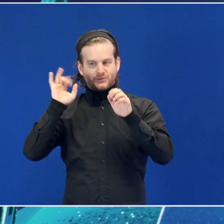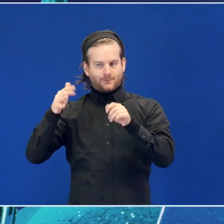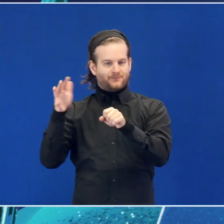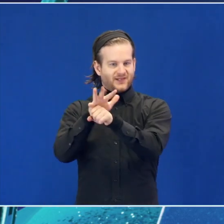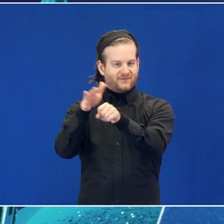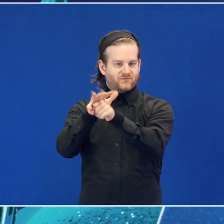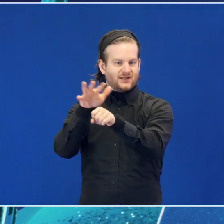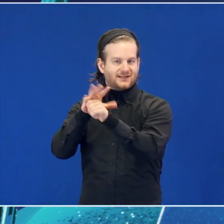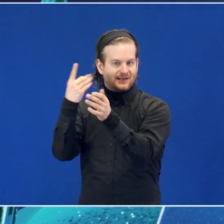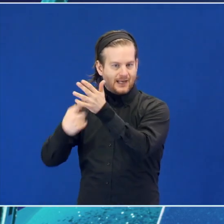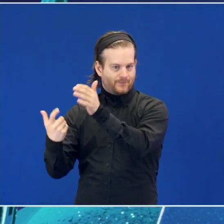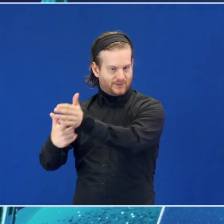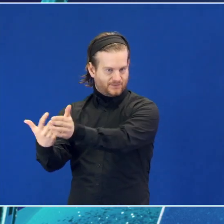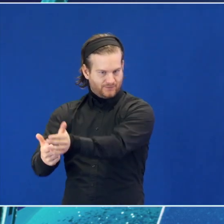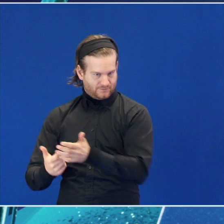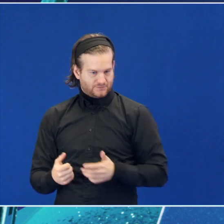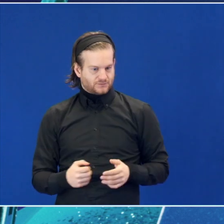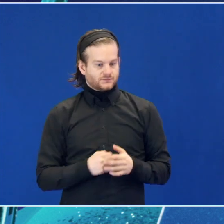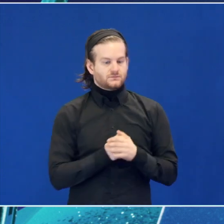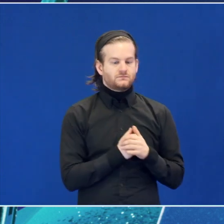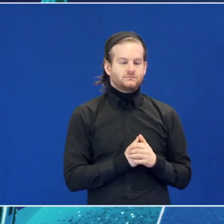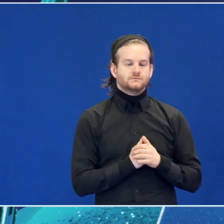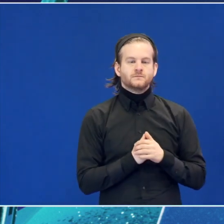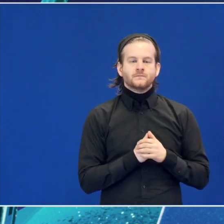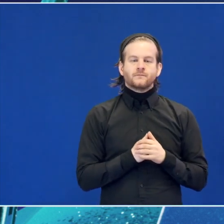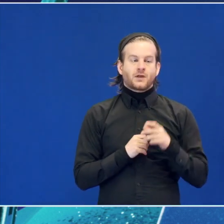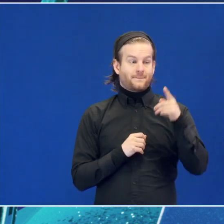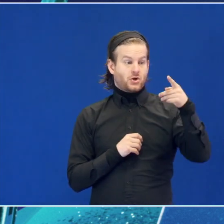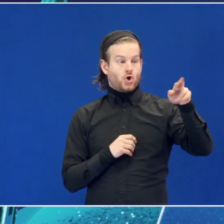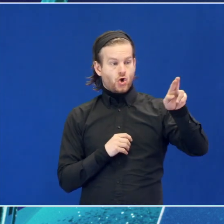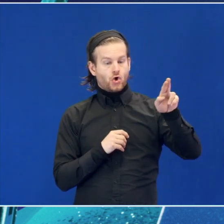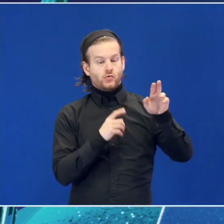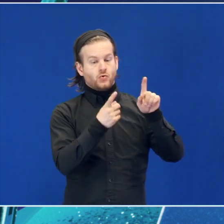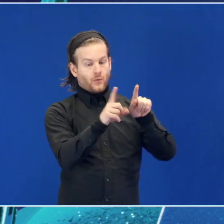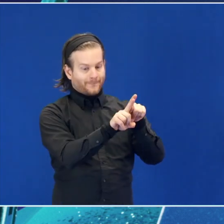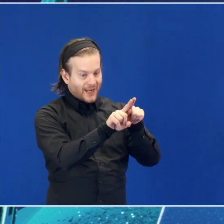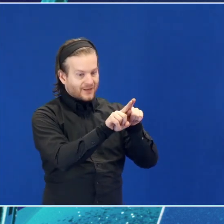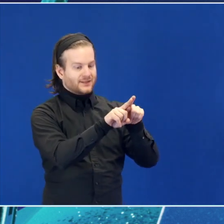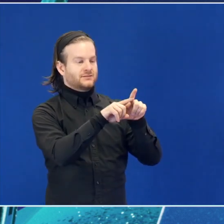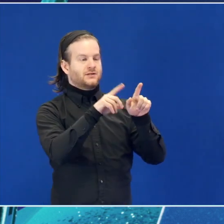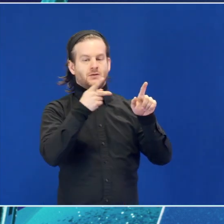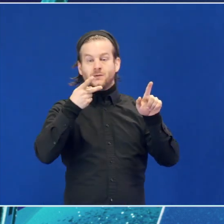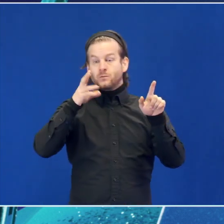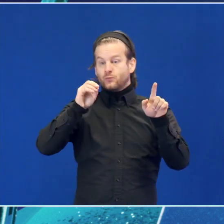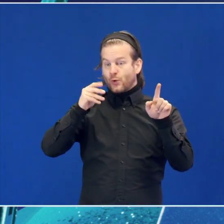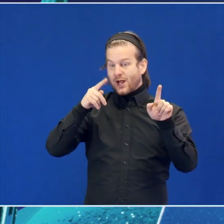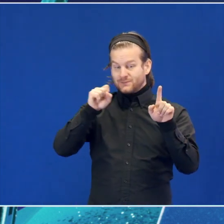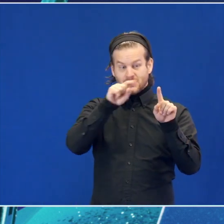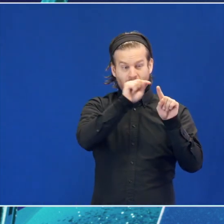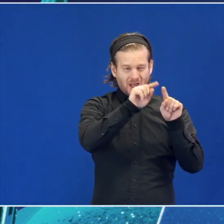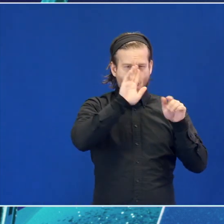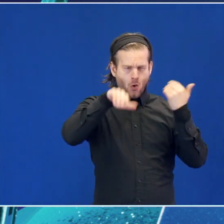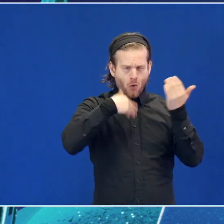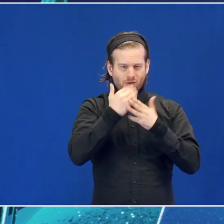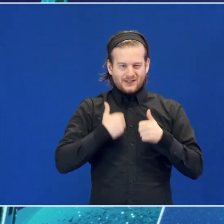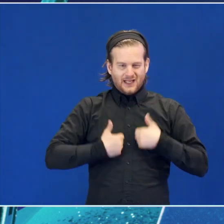to create a PR for the fixes. And those prompts, like Yumeng is saying,